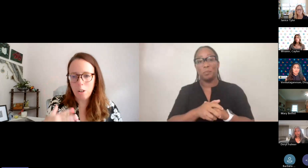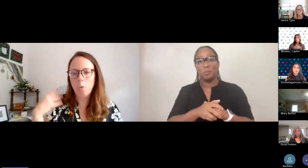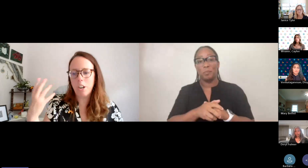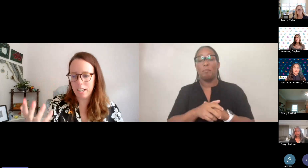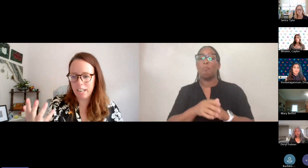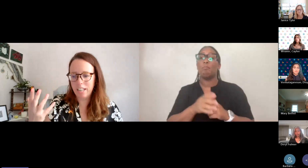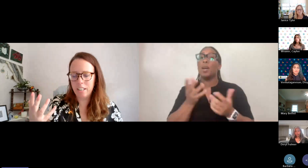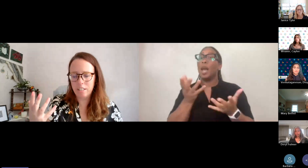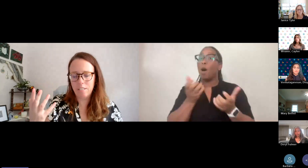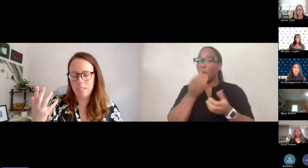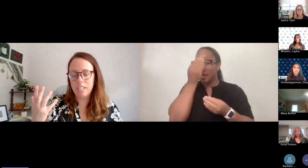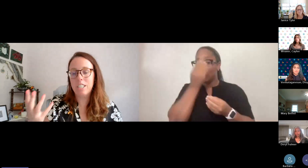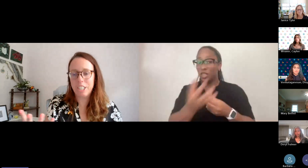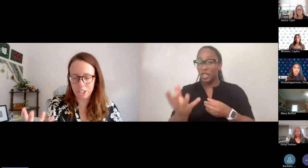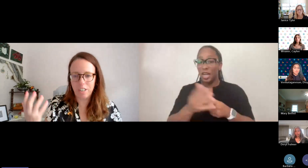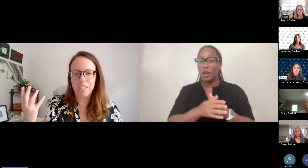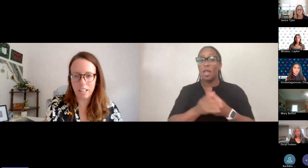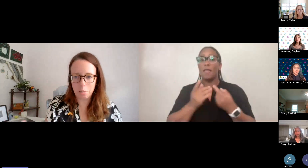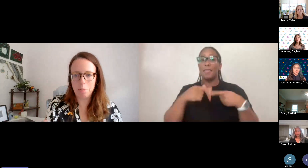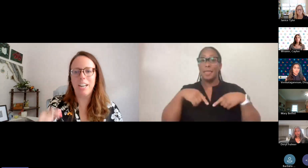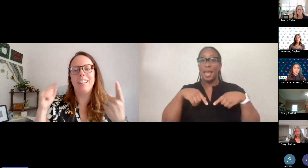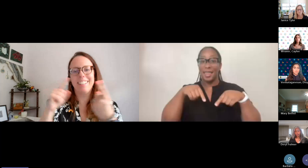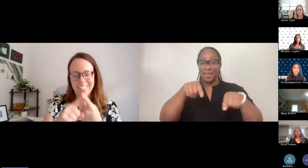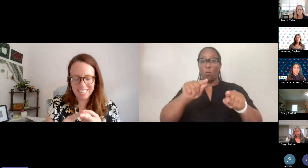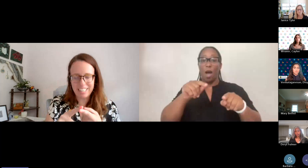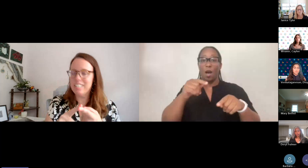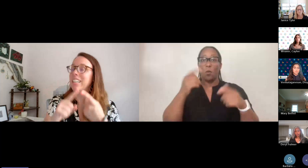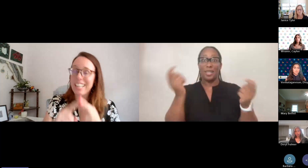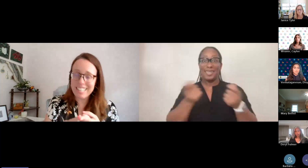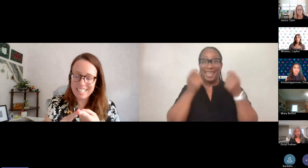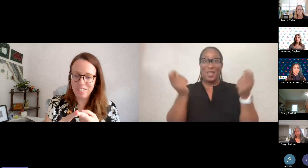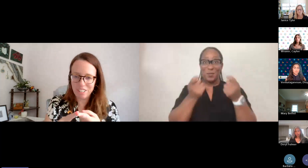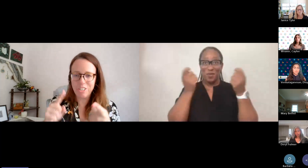Is that while we are in this year of celebrating the 9th,